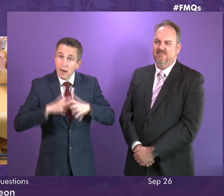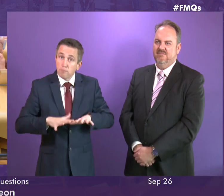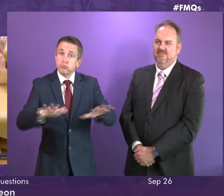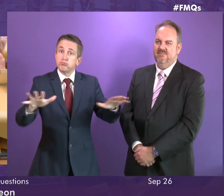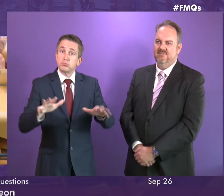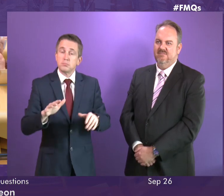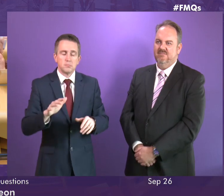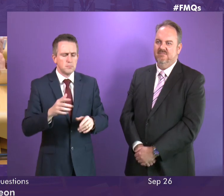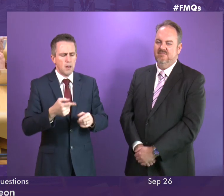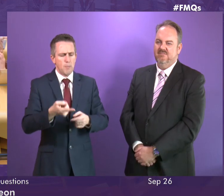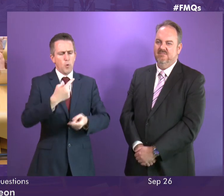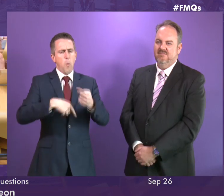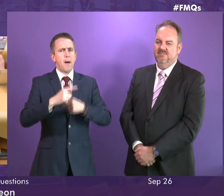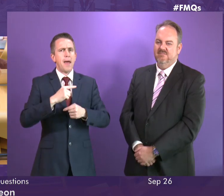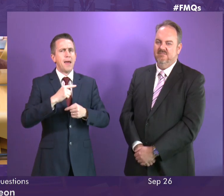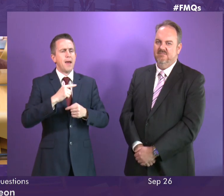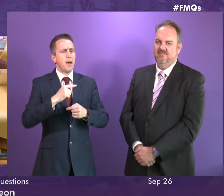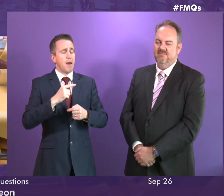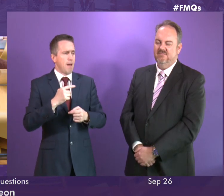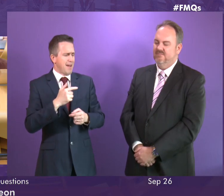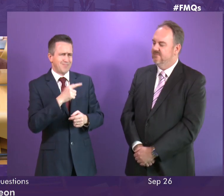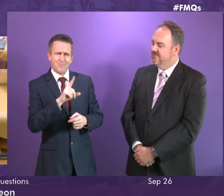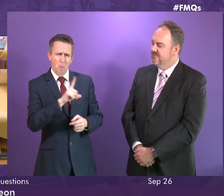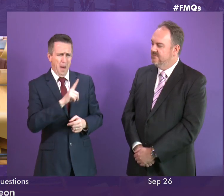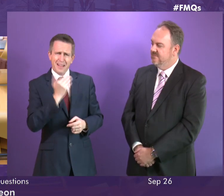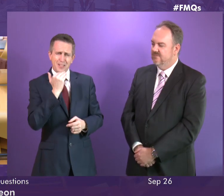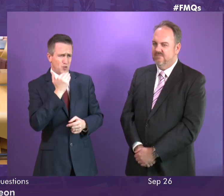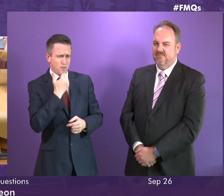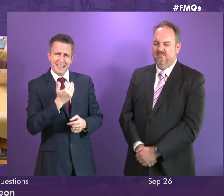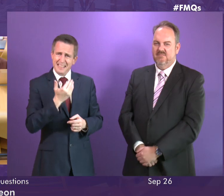I come back to my earlier point that I genuinely struggle to understand the Green position.